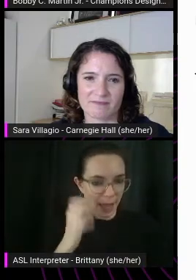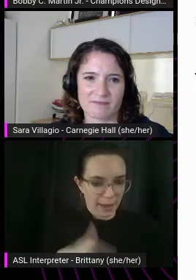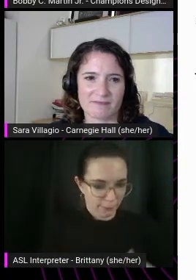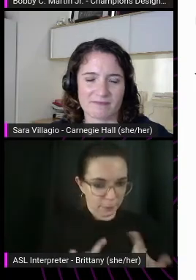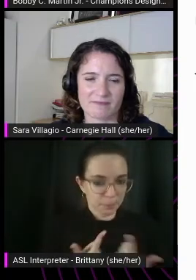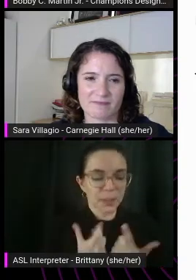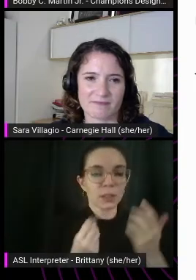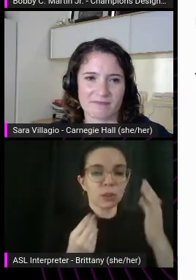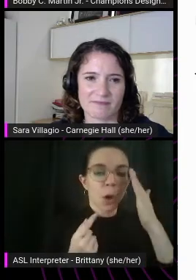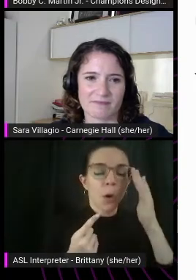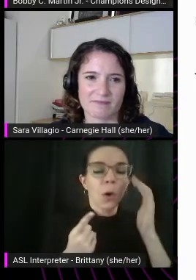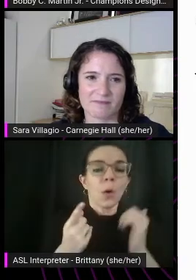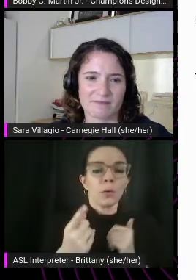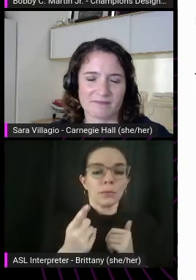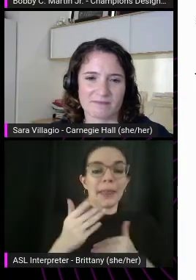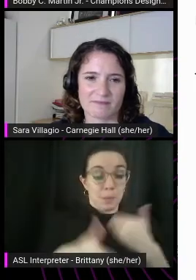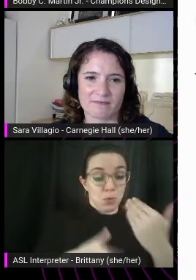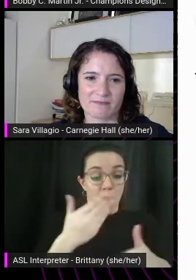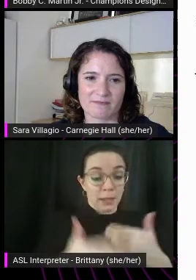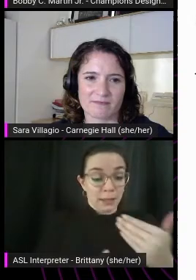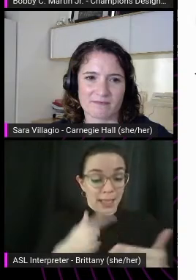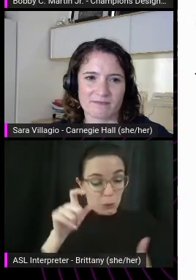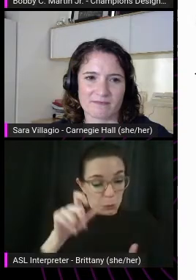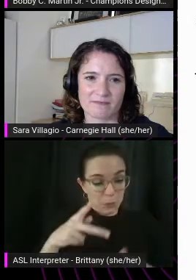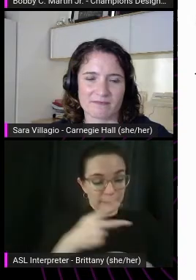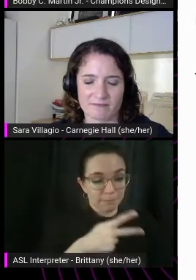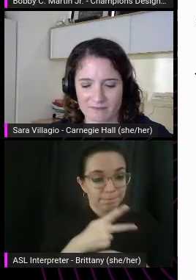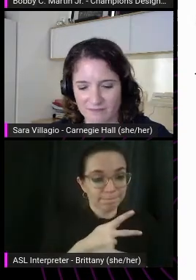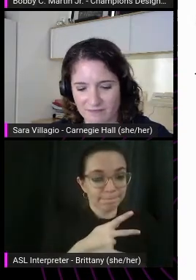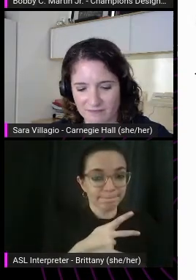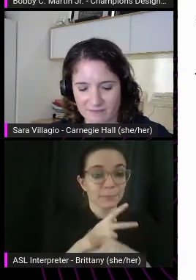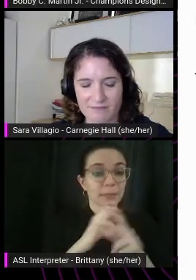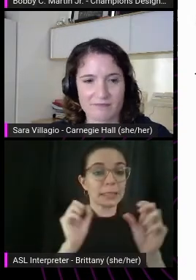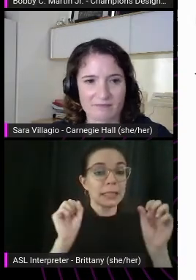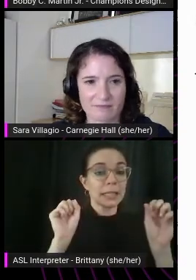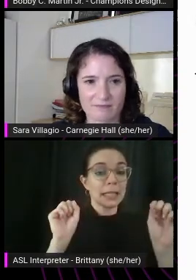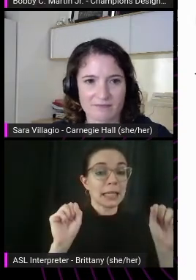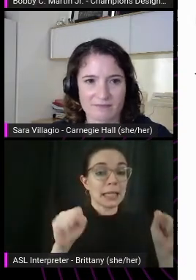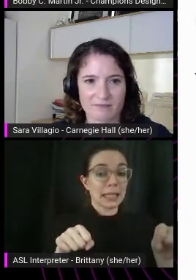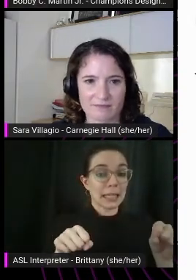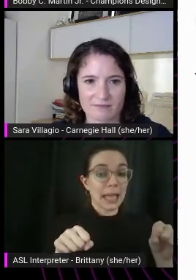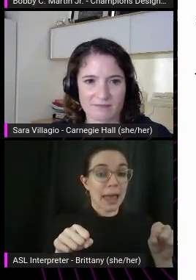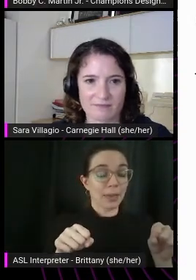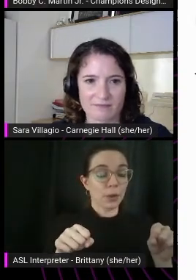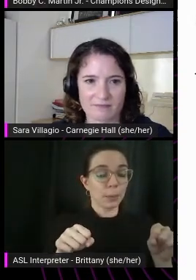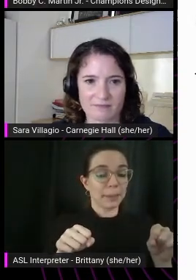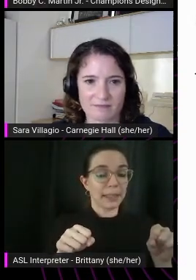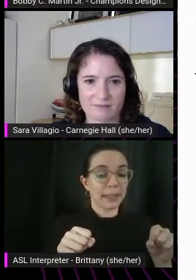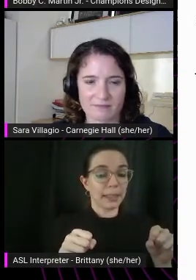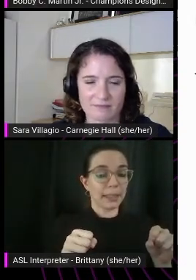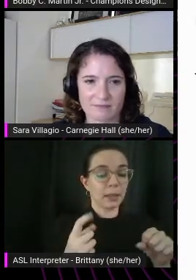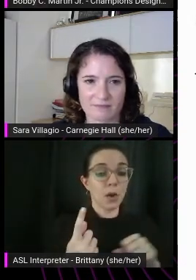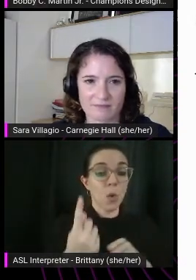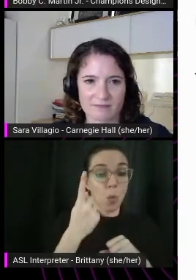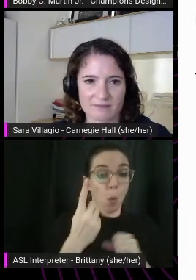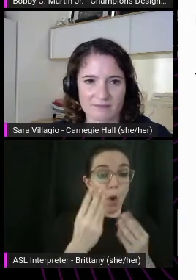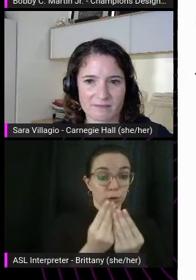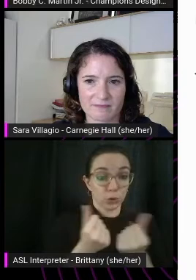what we needed to do is, we will figure out, could there be a one, kind of a silver bullet, one solution for everything?